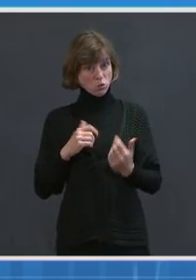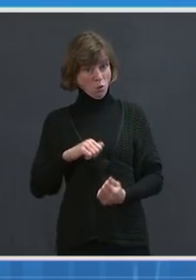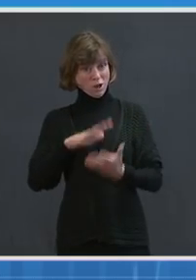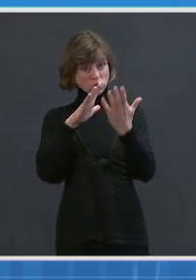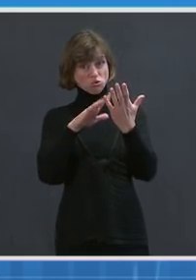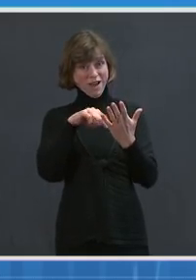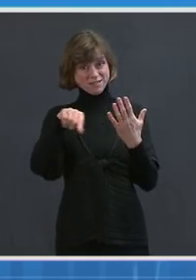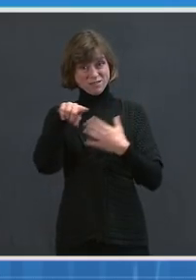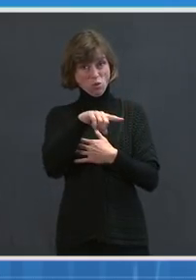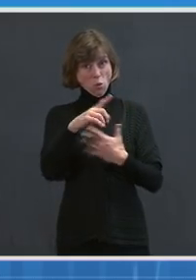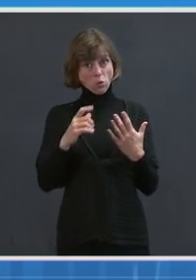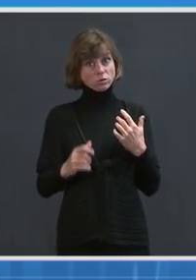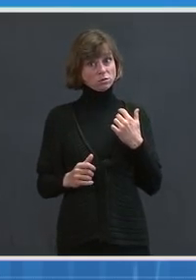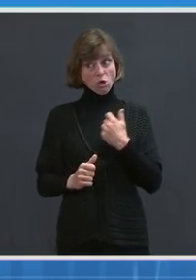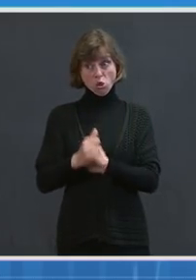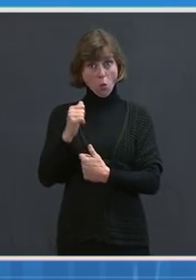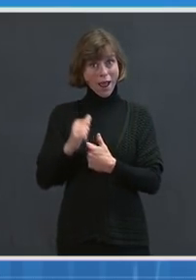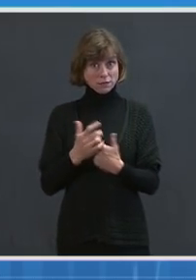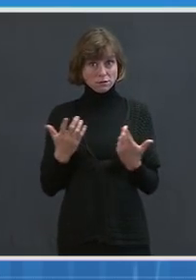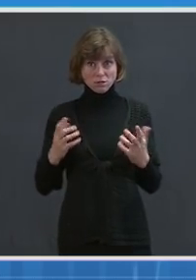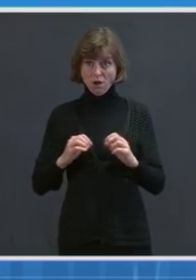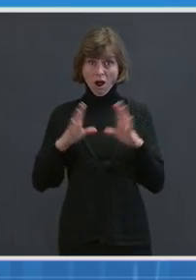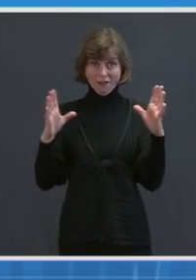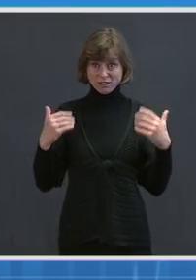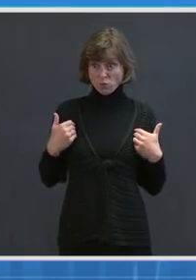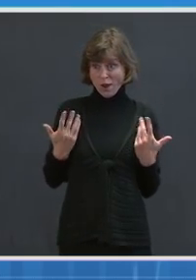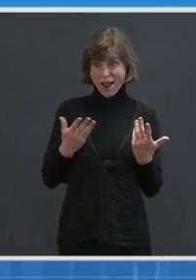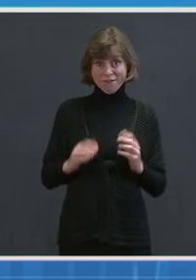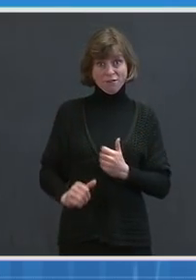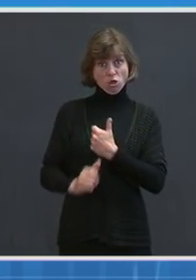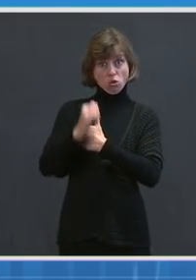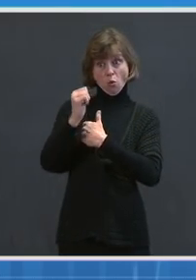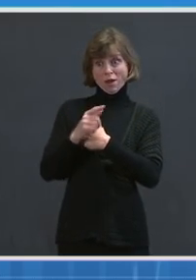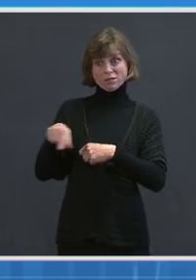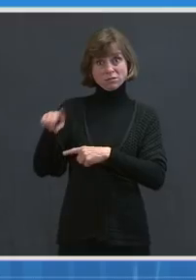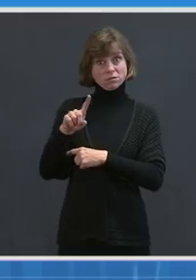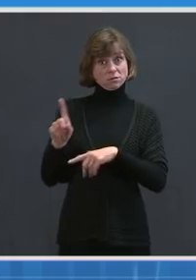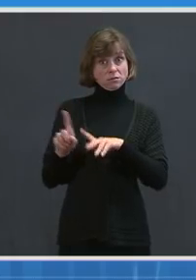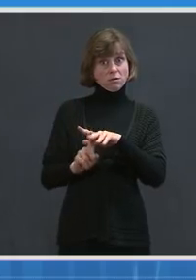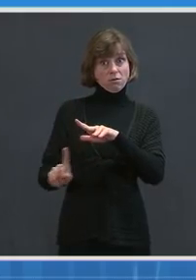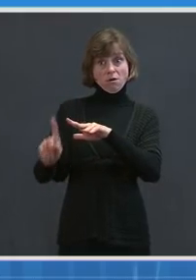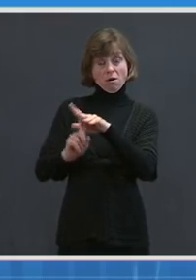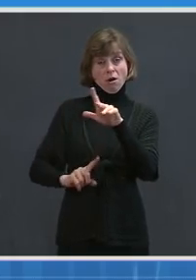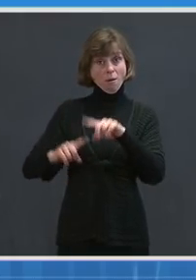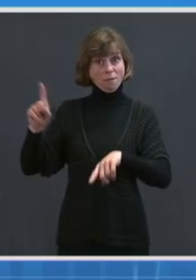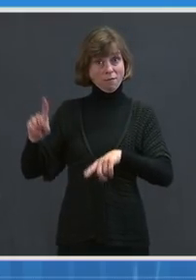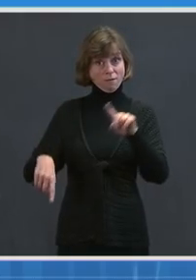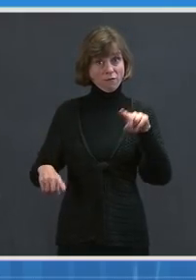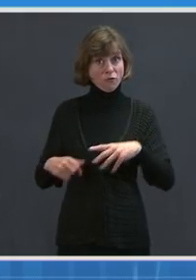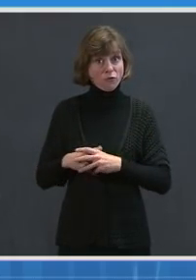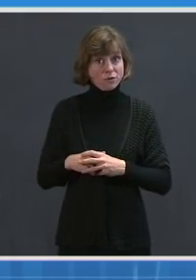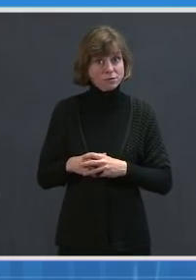which we clearly are facing -- of a number of viral variants? On the one hand, vaccination: